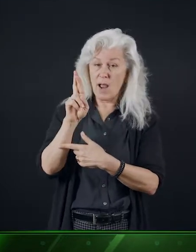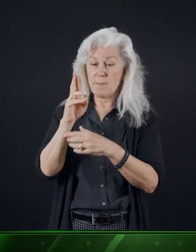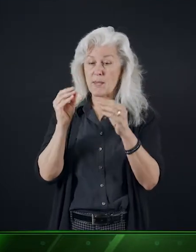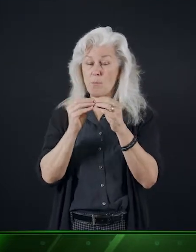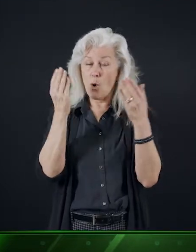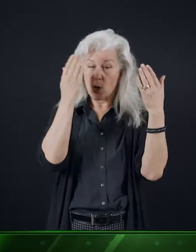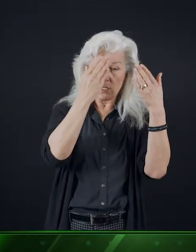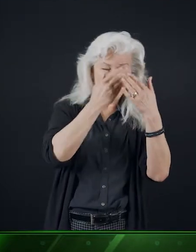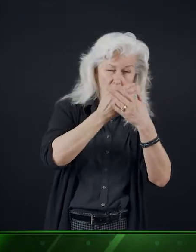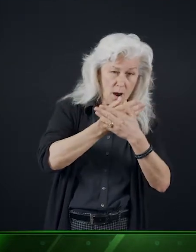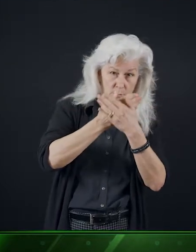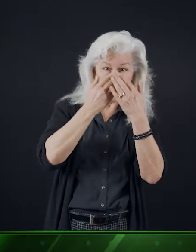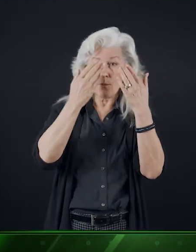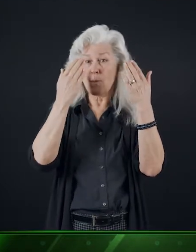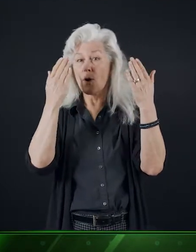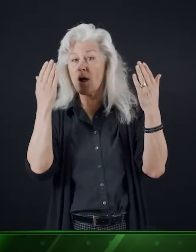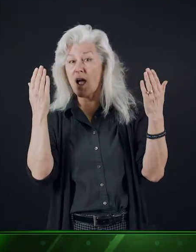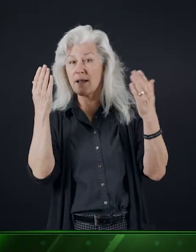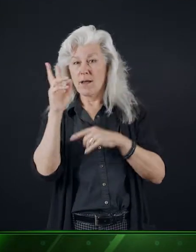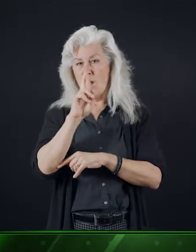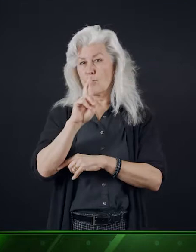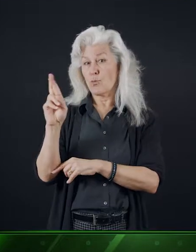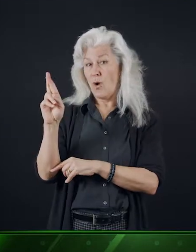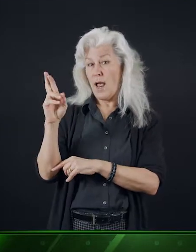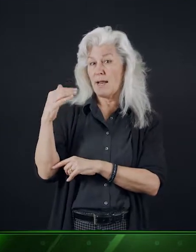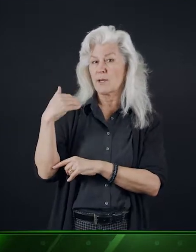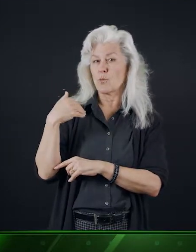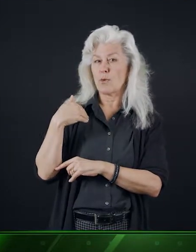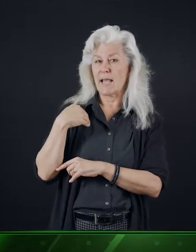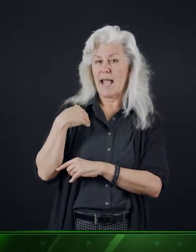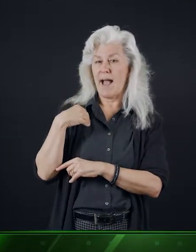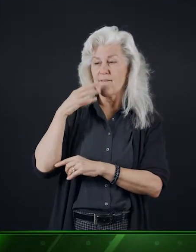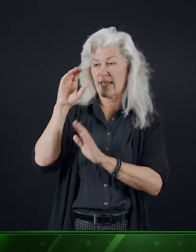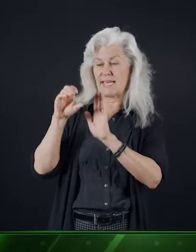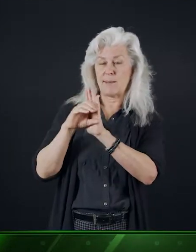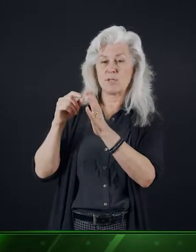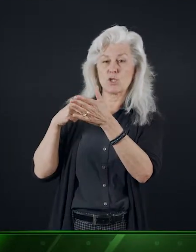make it less dim. And you'll see on the right we have an image showing what that does to the colors.